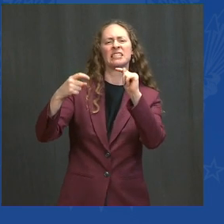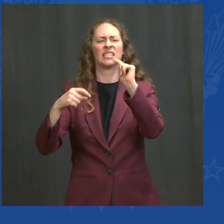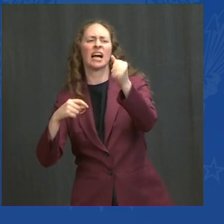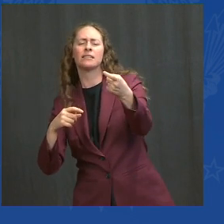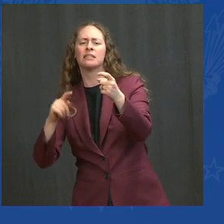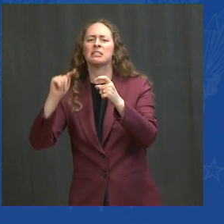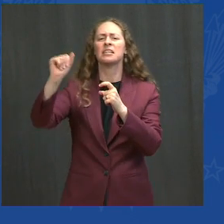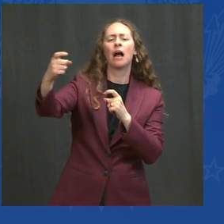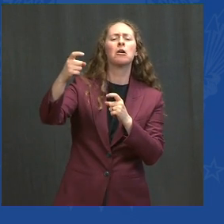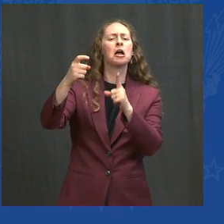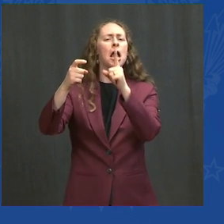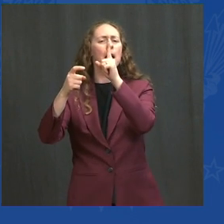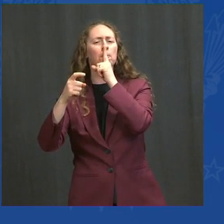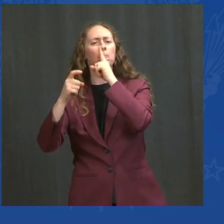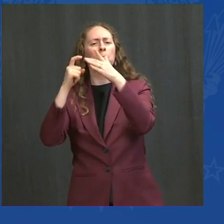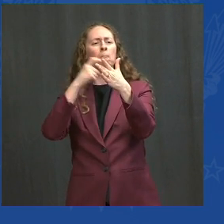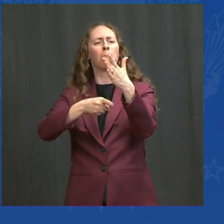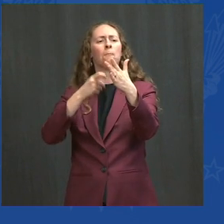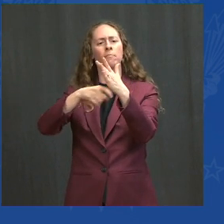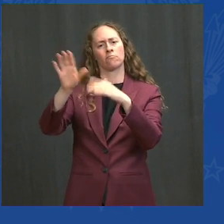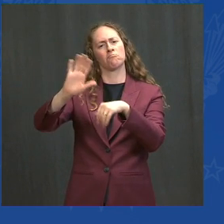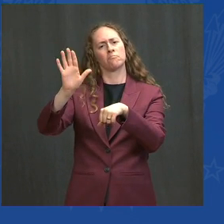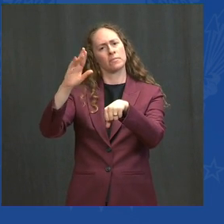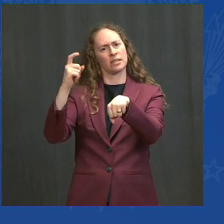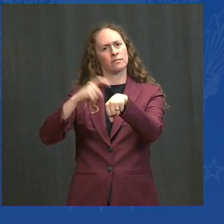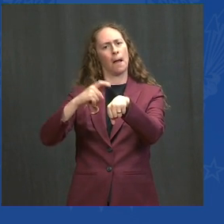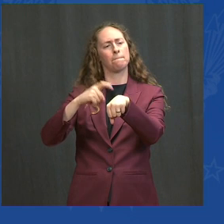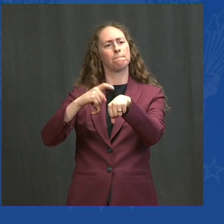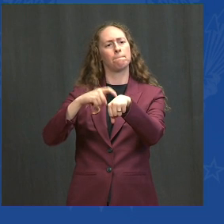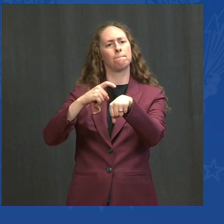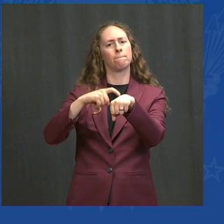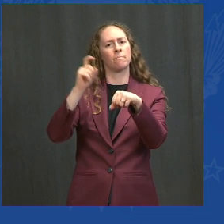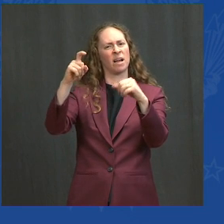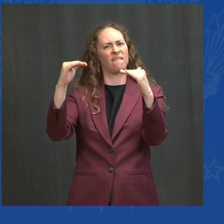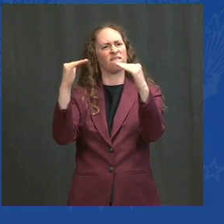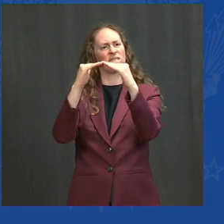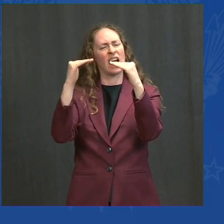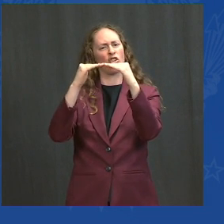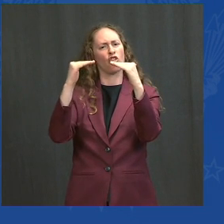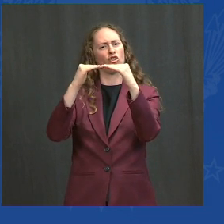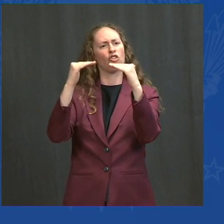I think it's about time there be fairness in the tax code. I don't want you paying more than your share.